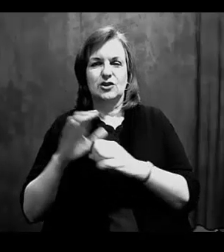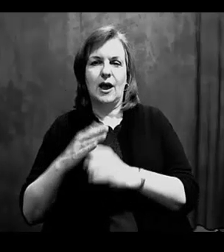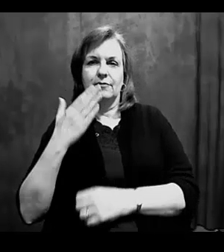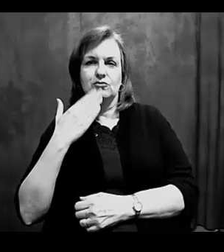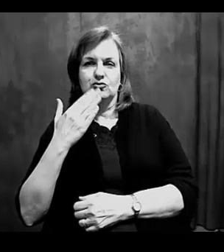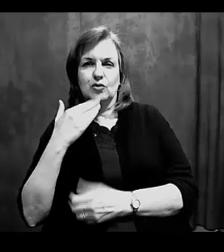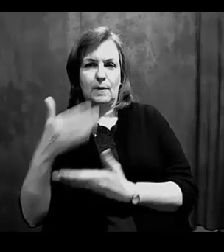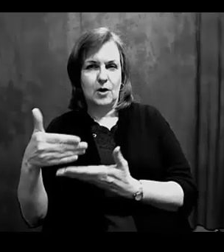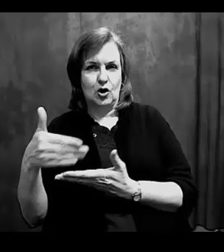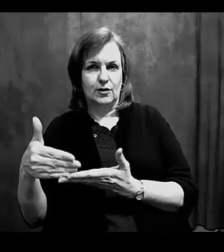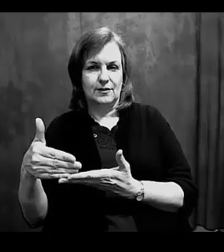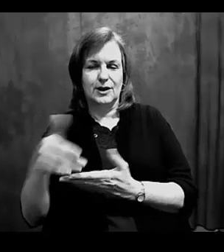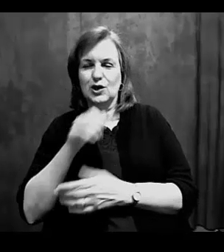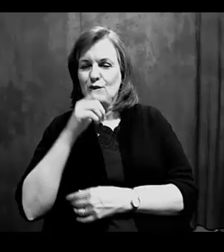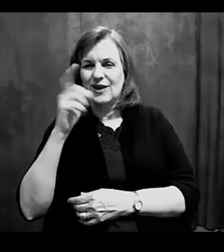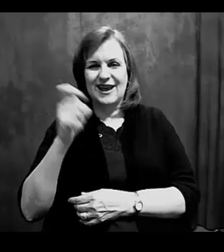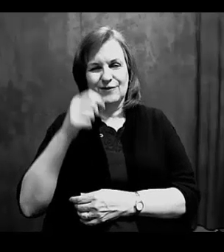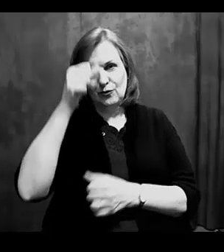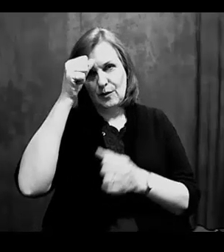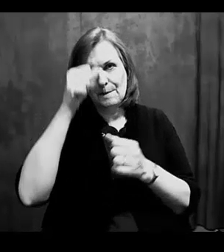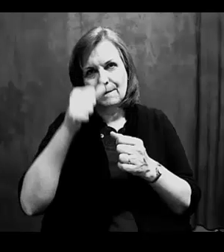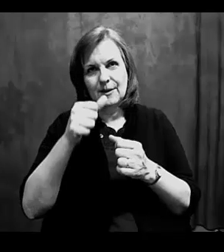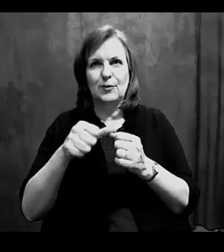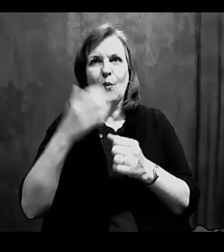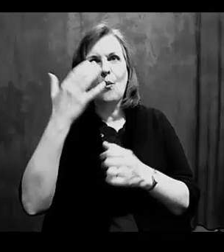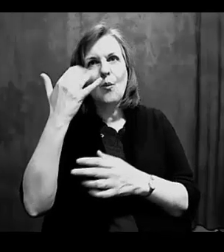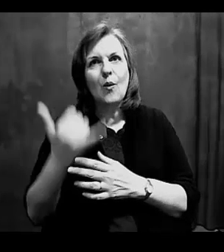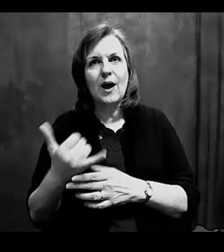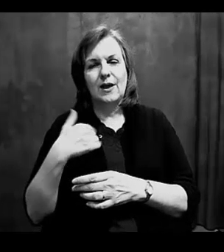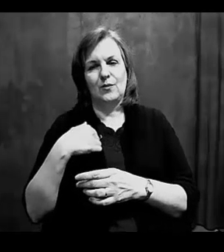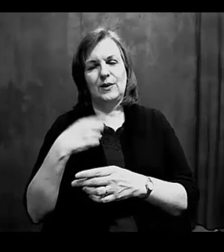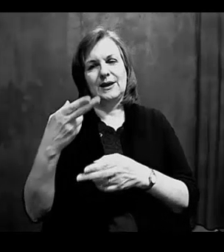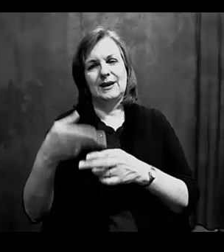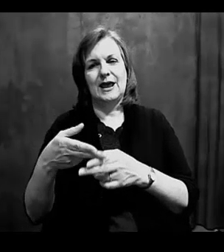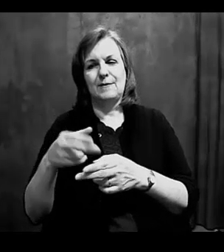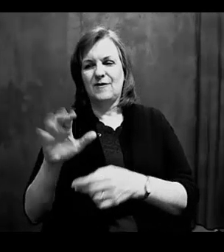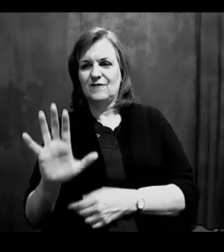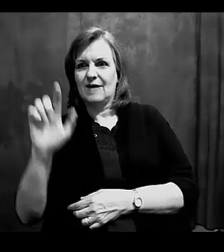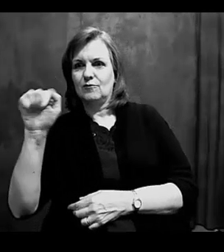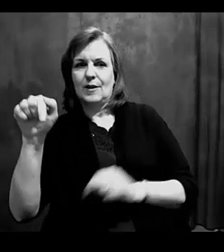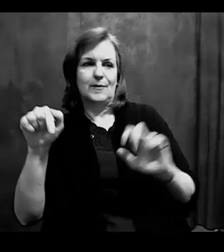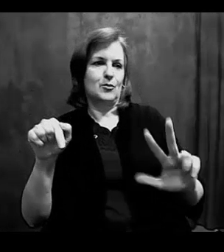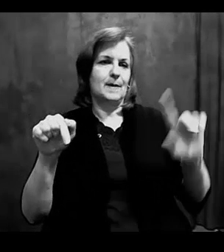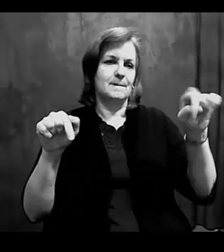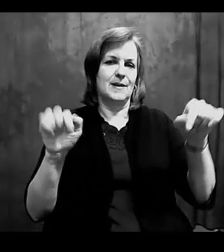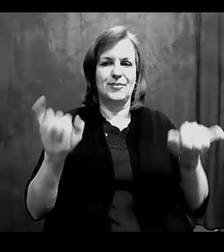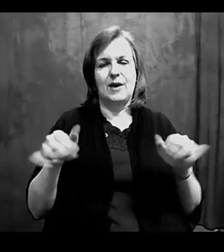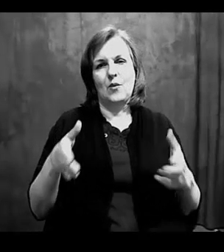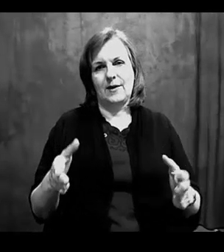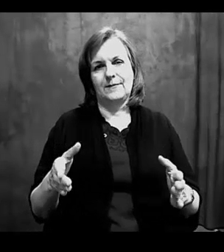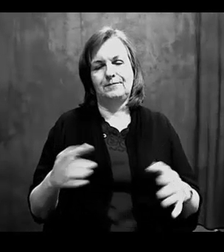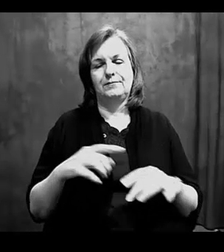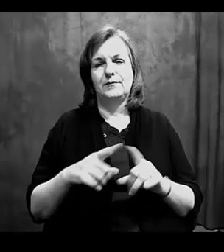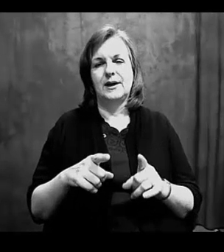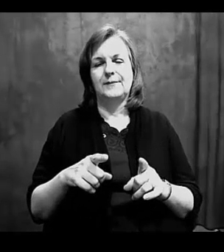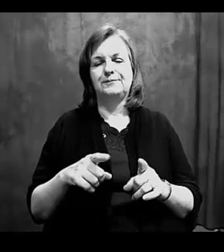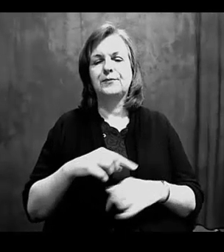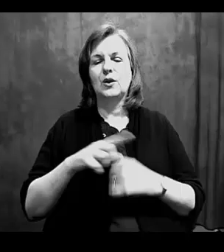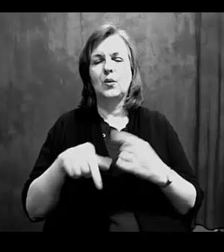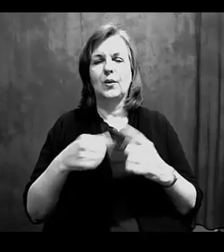I'm not super concerned about you thinking about the reason why it's name this but what I want you to think about